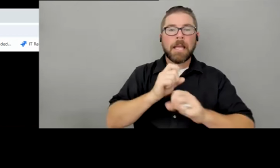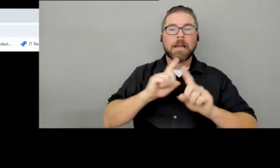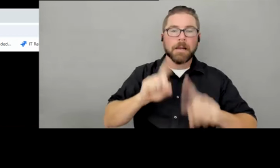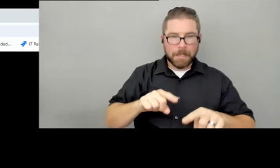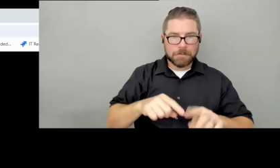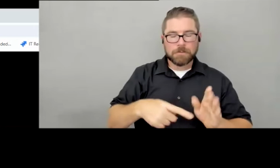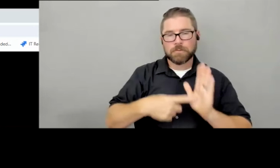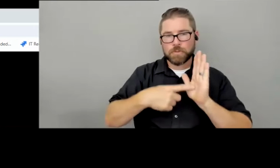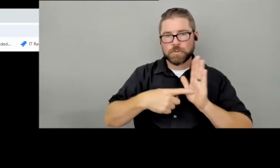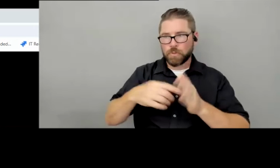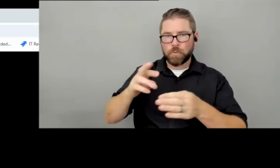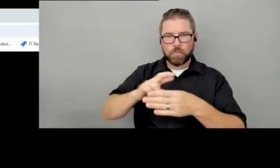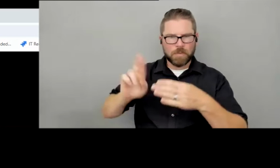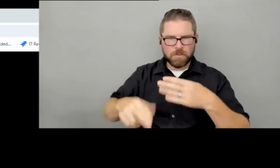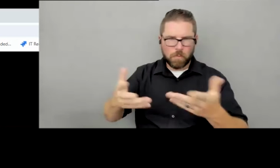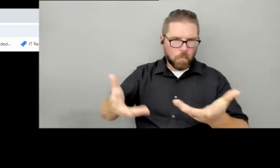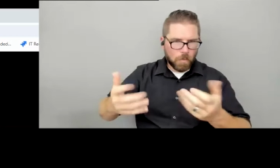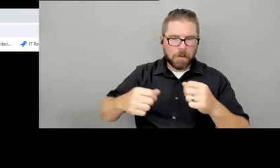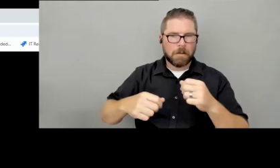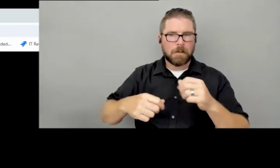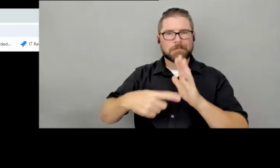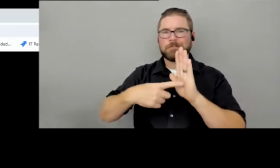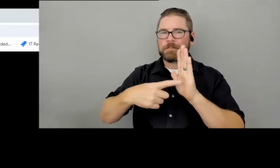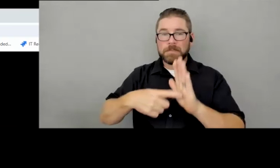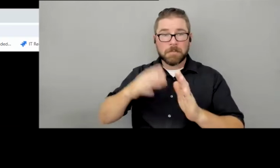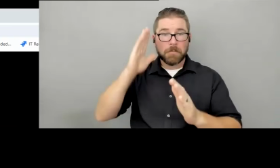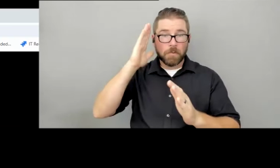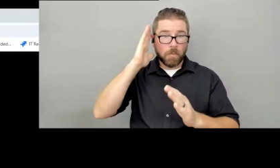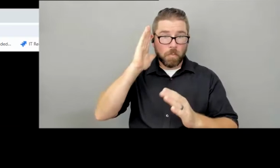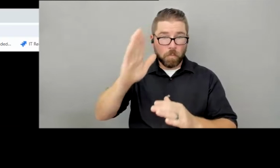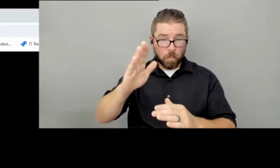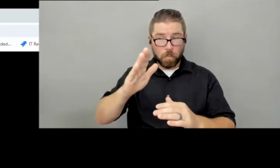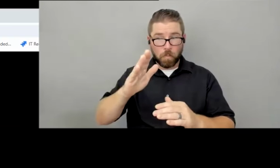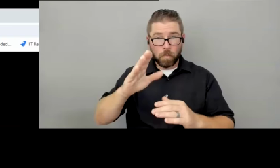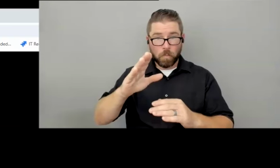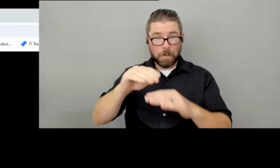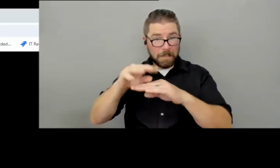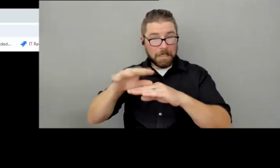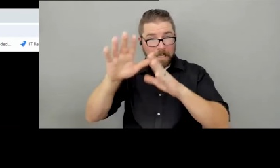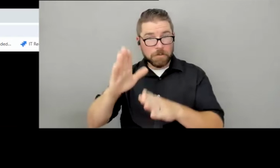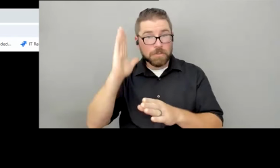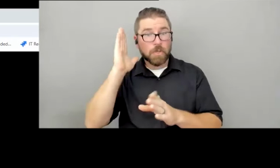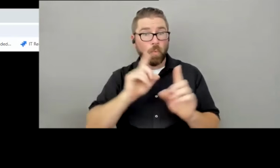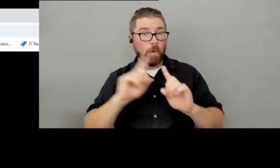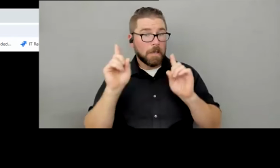where it says student responded to communication attempts. Just make sure that you put in your comments